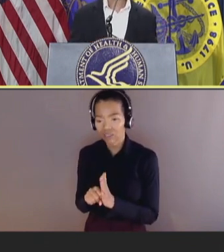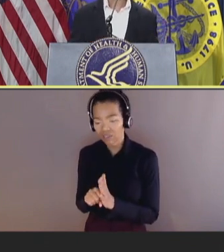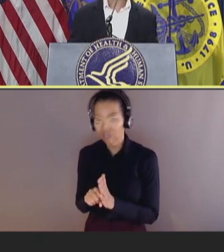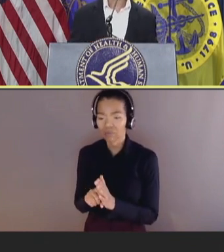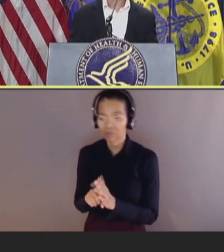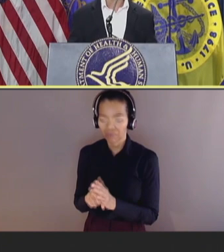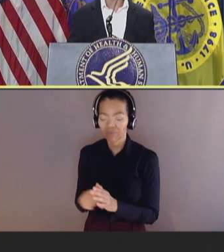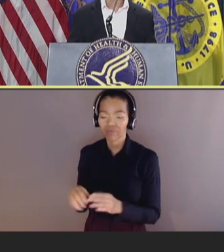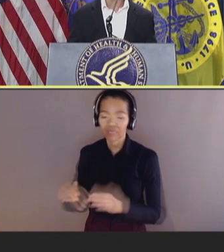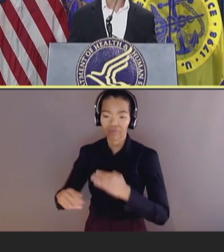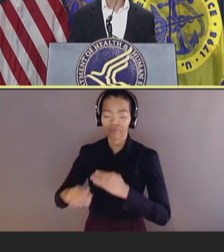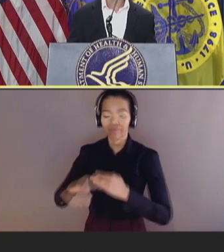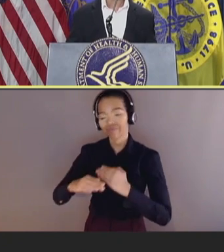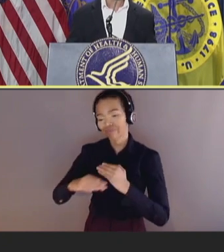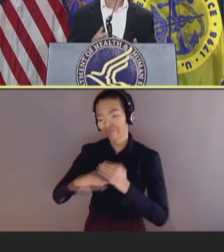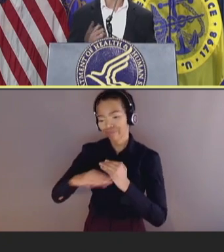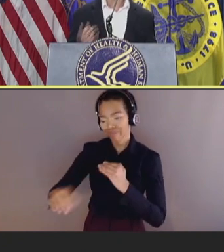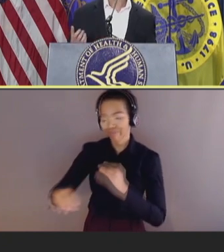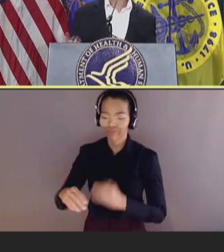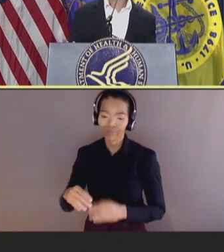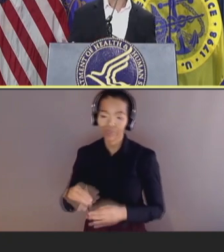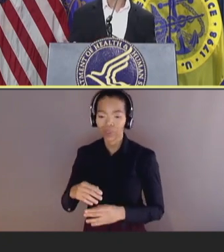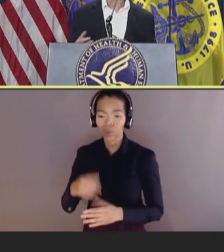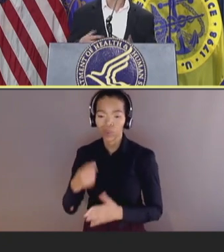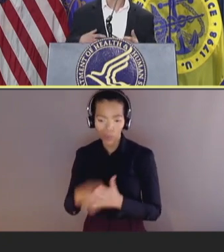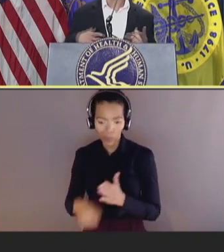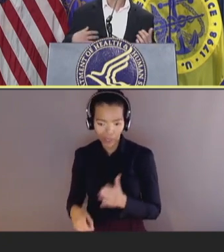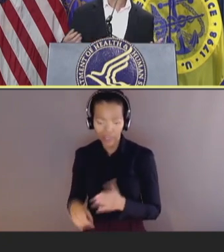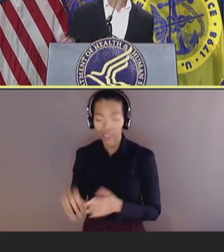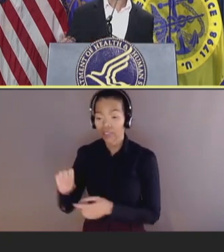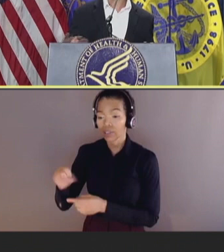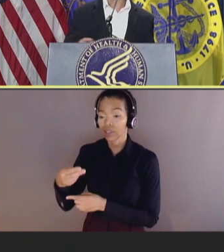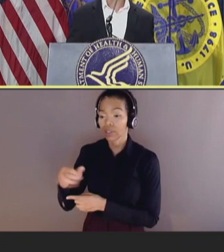but the majority are lower. And then you can see also for shingles, almost every state is